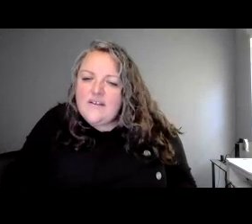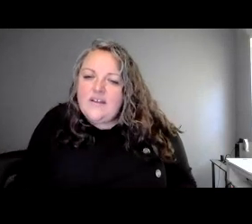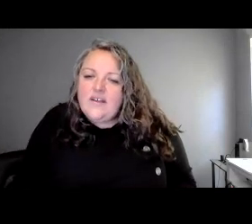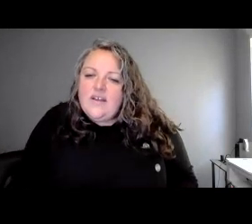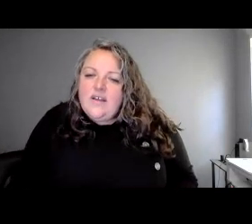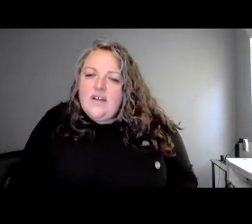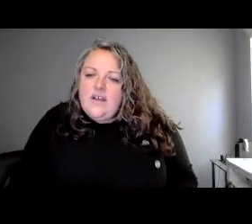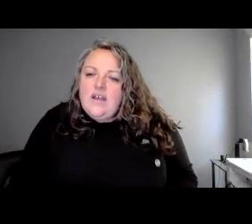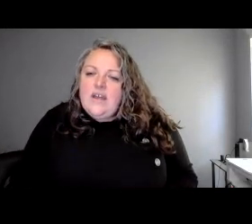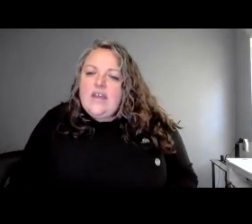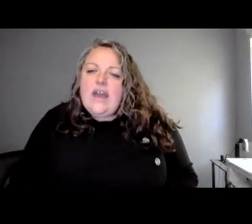[Franly]